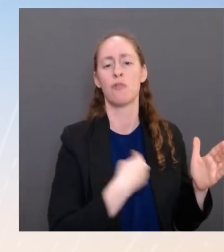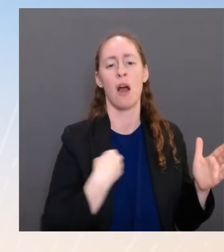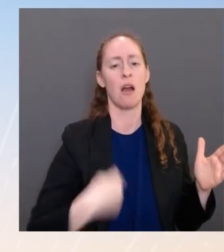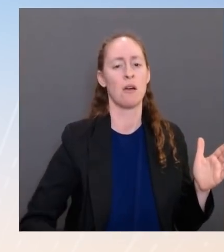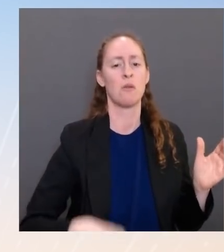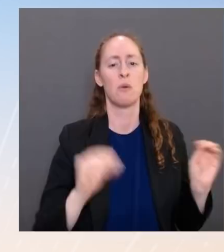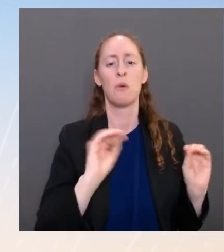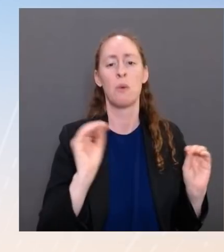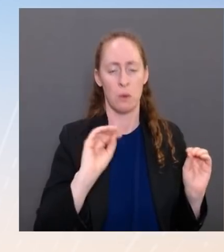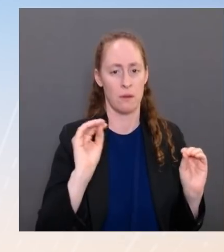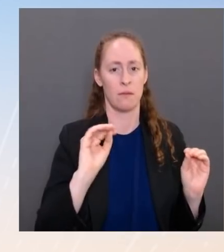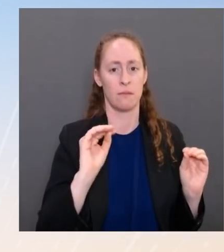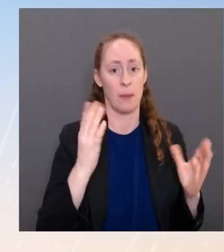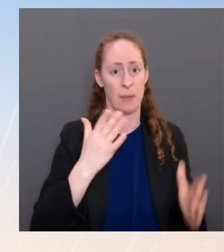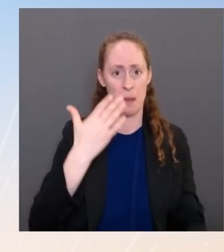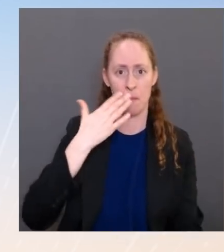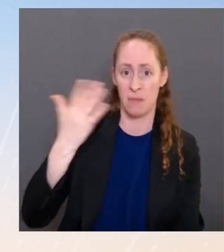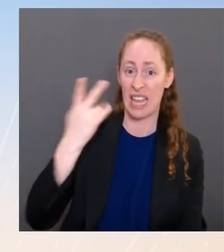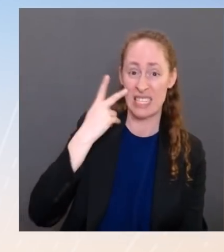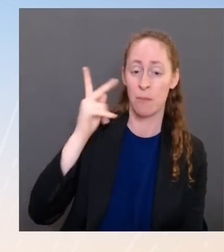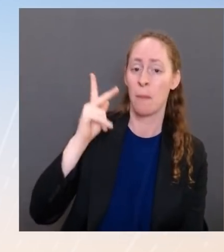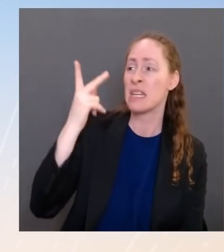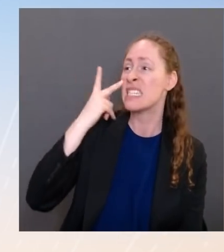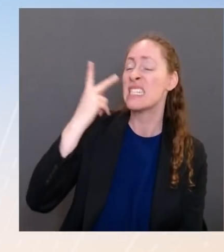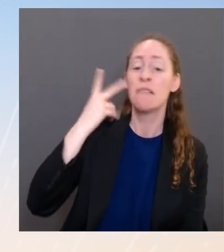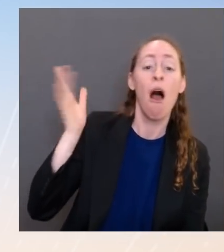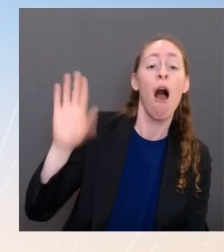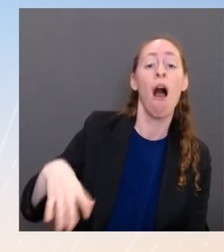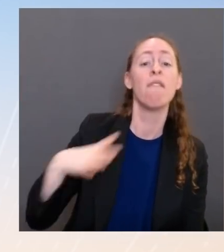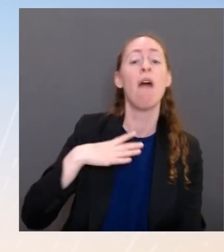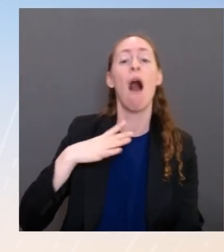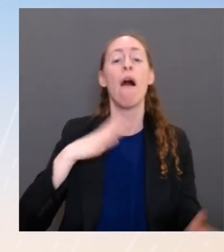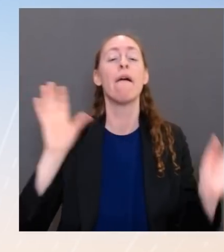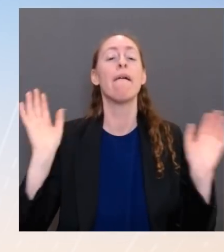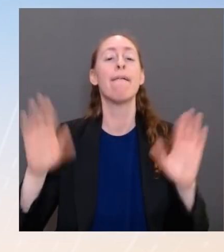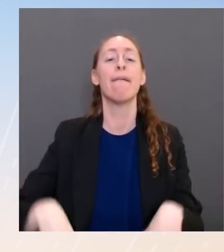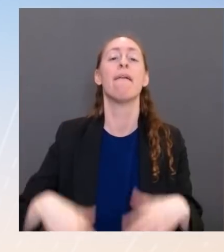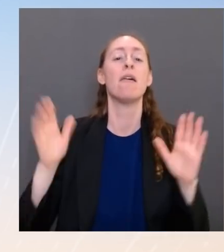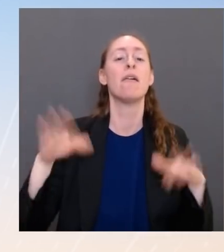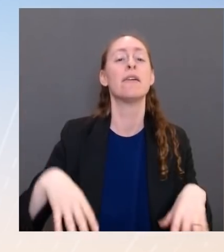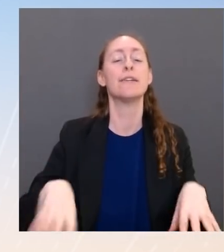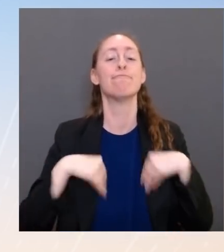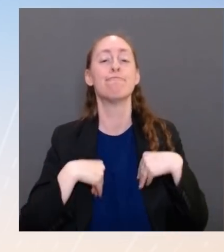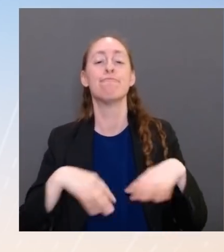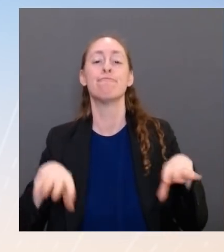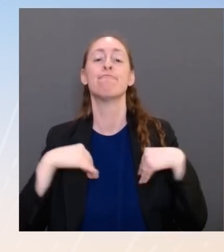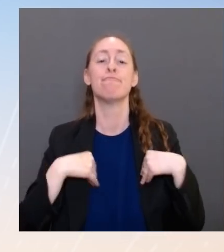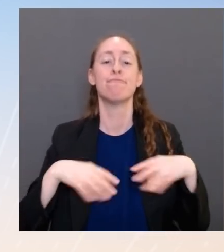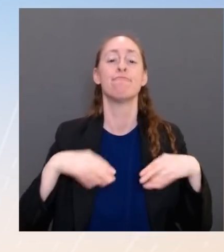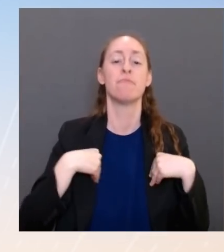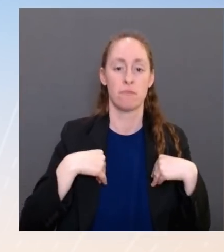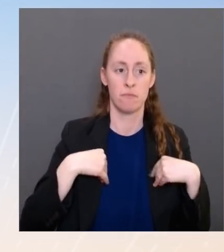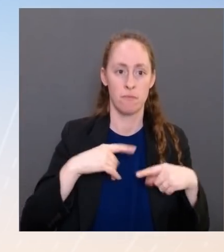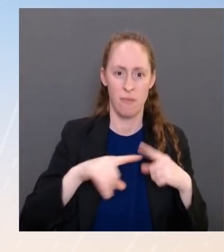Ms. Psaki: Well, we already -- we already announced some tariffs that we were lifting back in March. So it's been an ongoing review. And we expect to do more. And his -- The Press: But he said he's weighing new ones, so